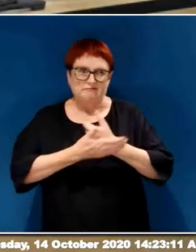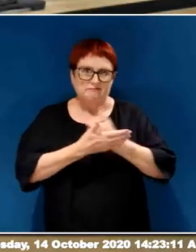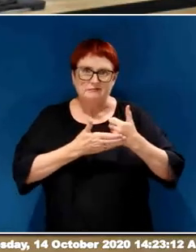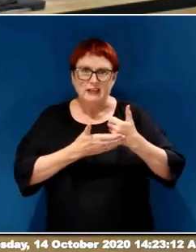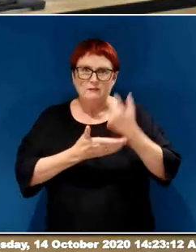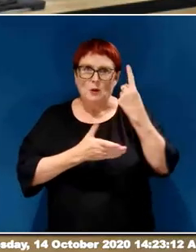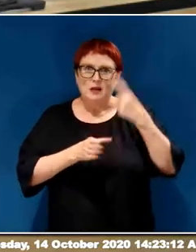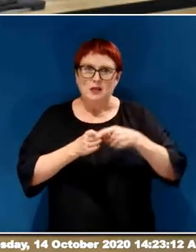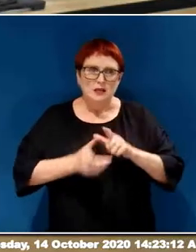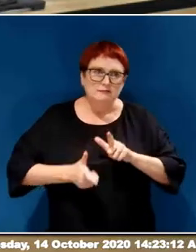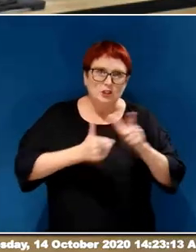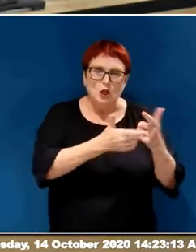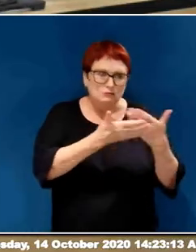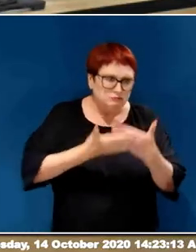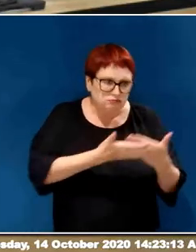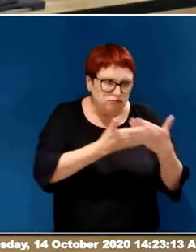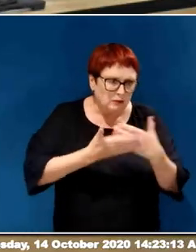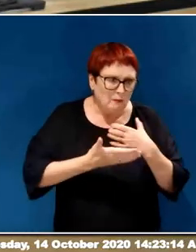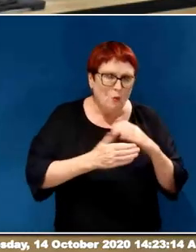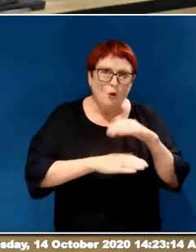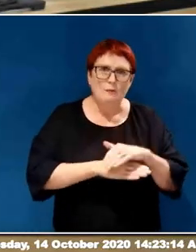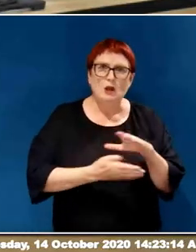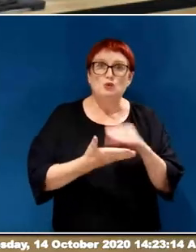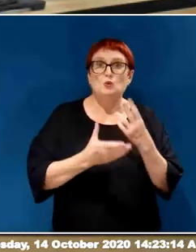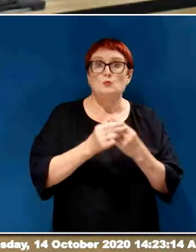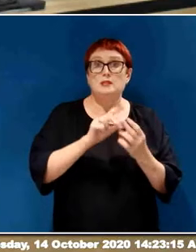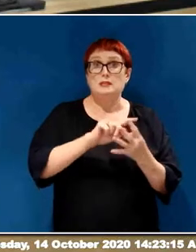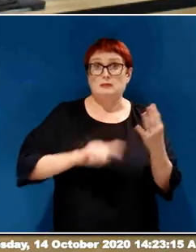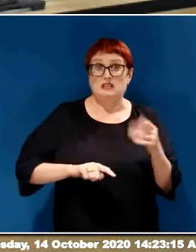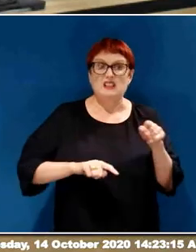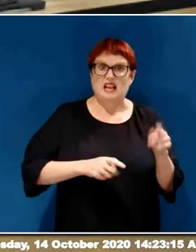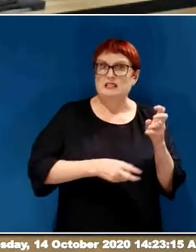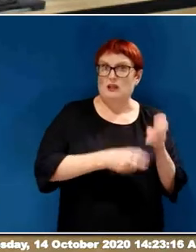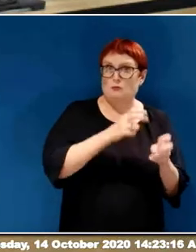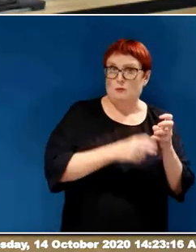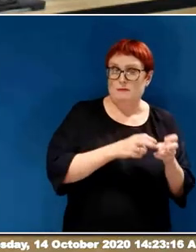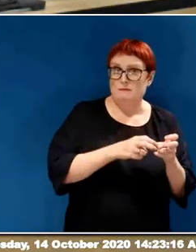identified with respect to adjustments not being provided?